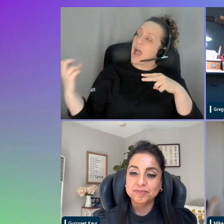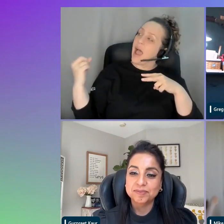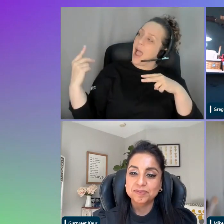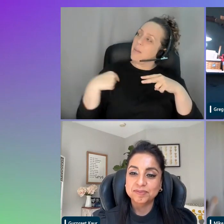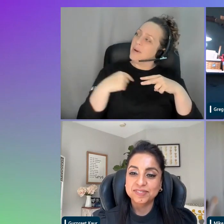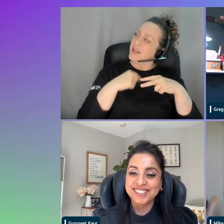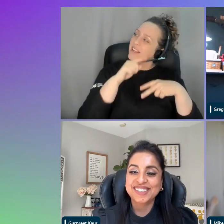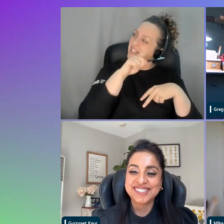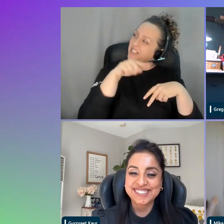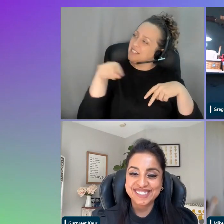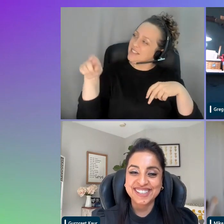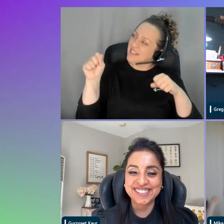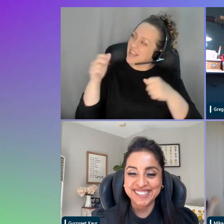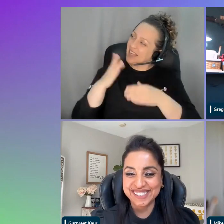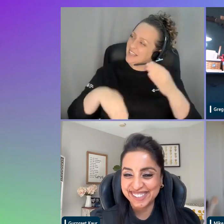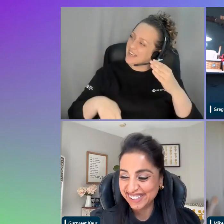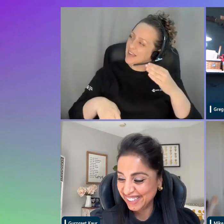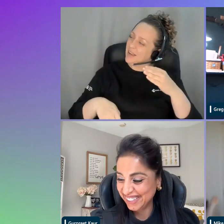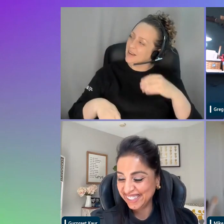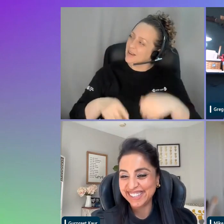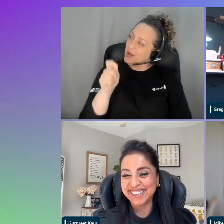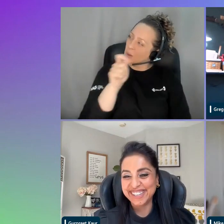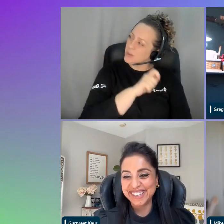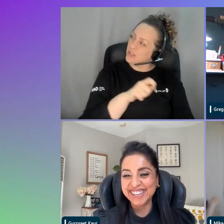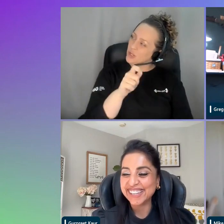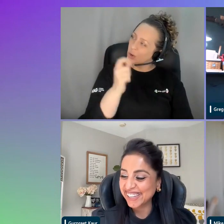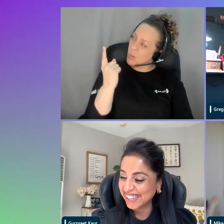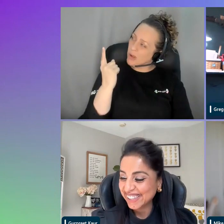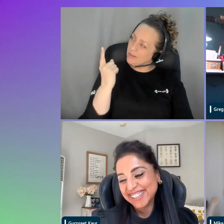think the two of us can get done? And we circled one. And